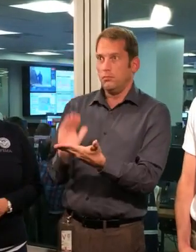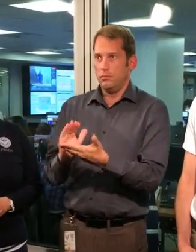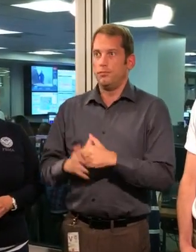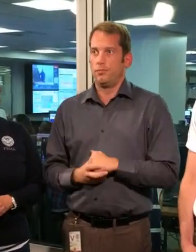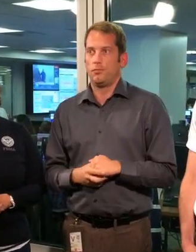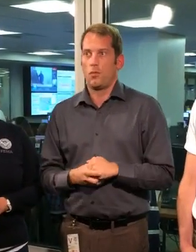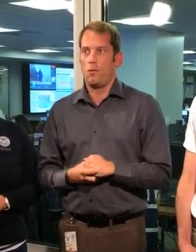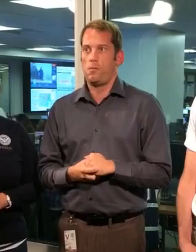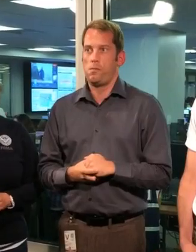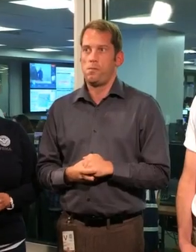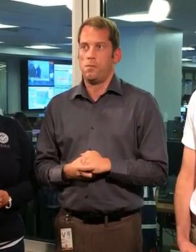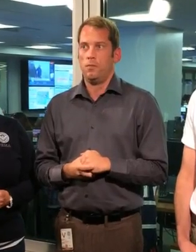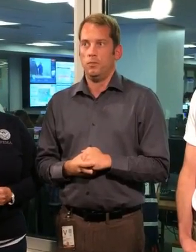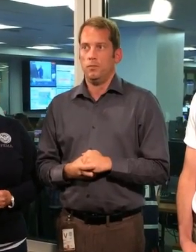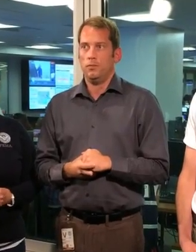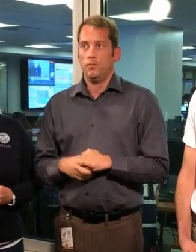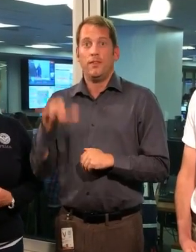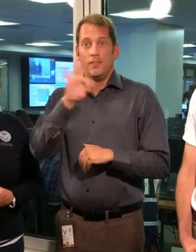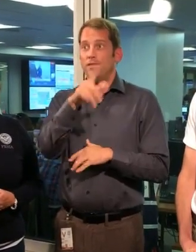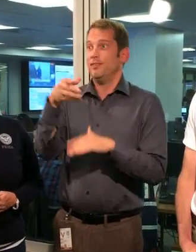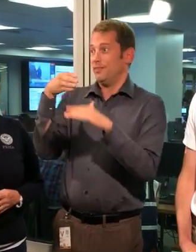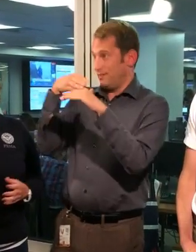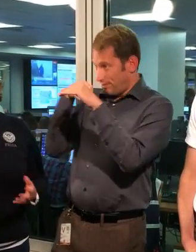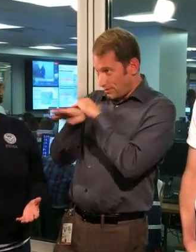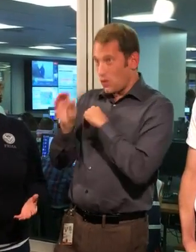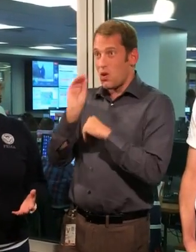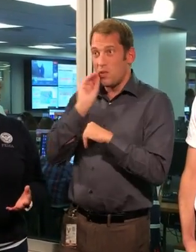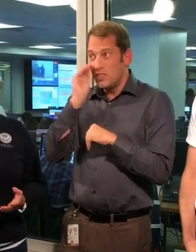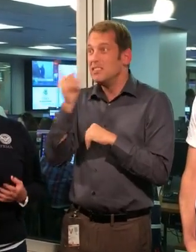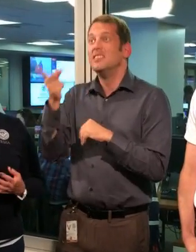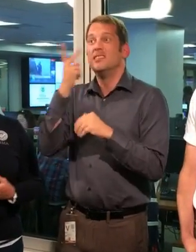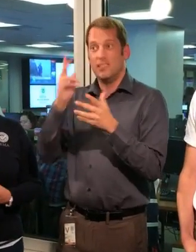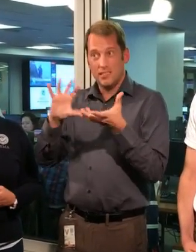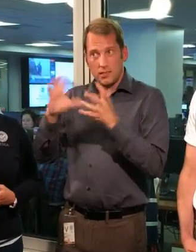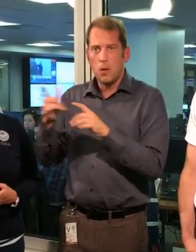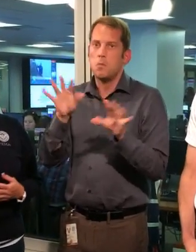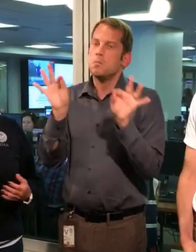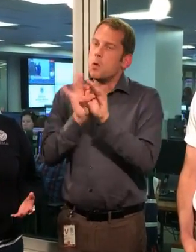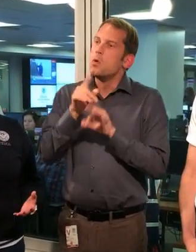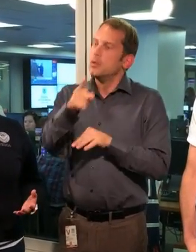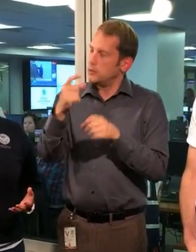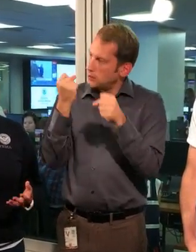see what has happened, please be safe, look for downed power lines, stay out of the water, keep your kids safe.